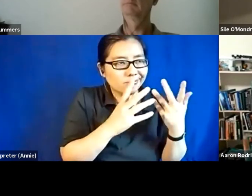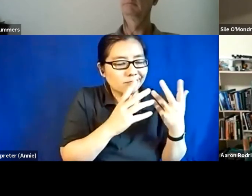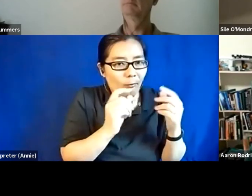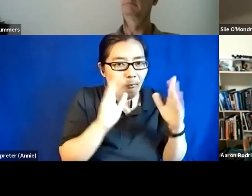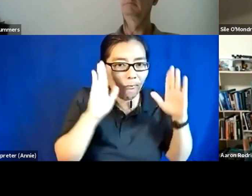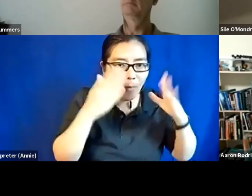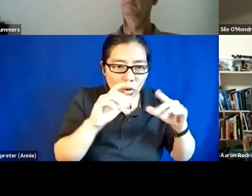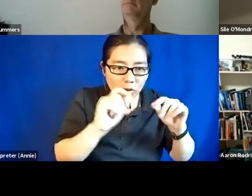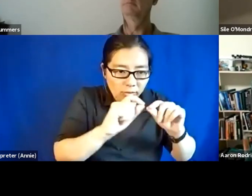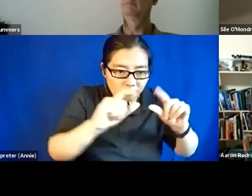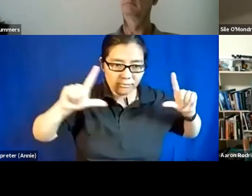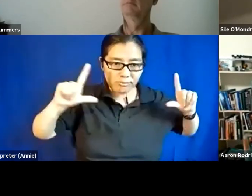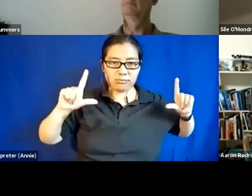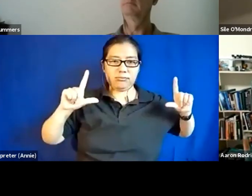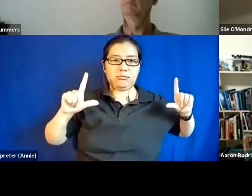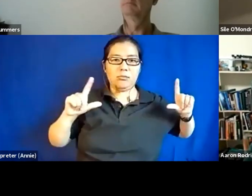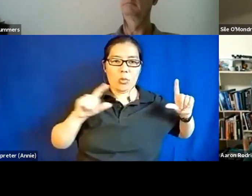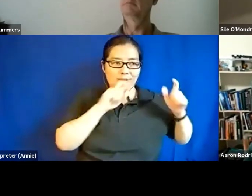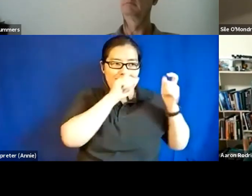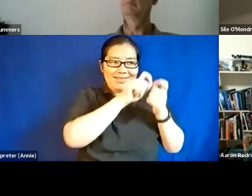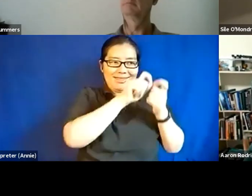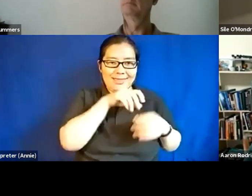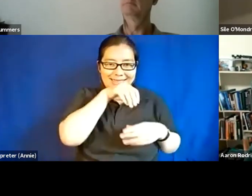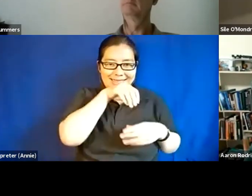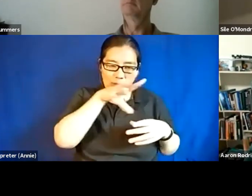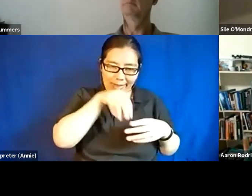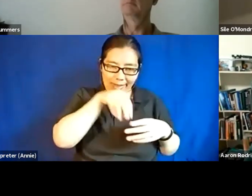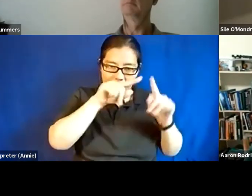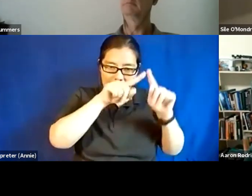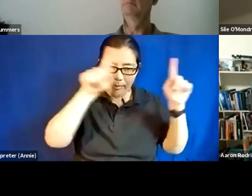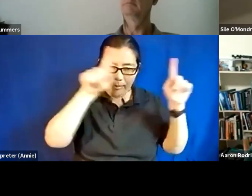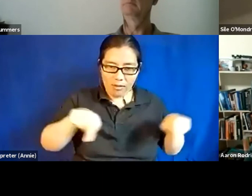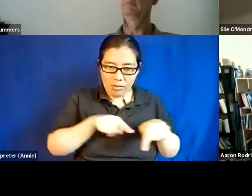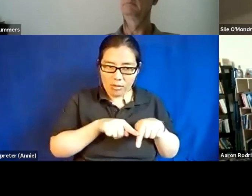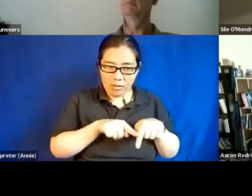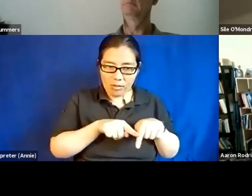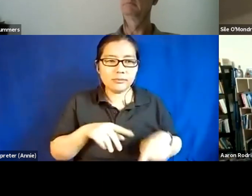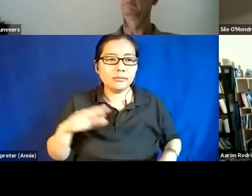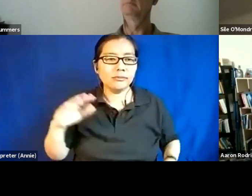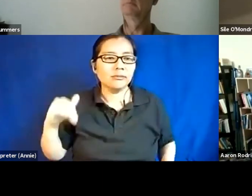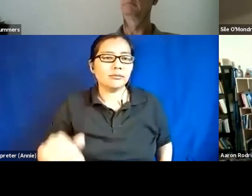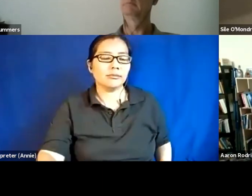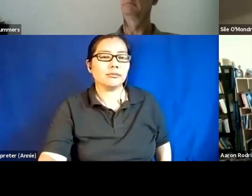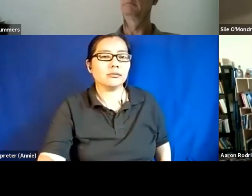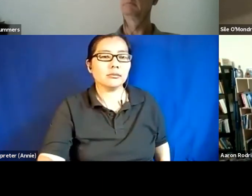descriptive purposes? Aaron Rodriguez: Yeah. In short it can be as